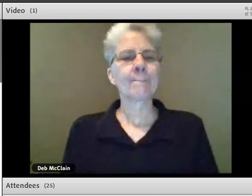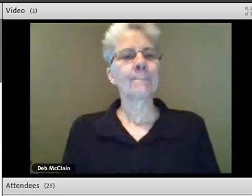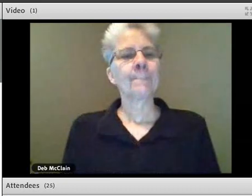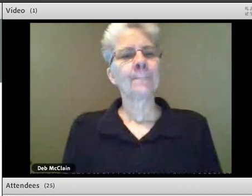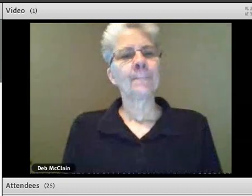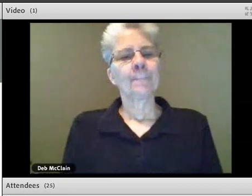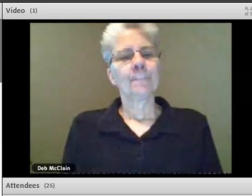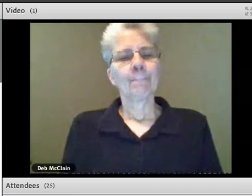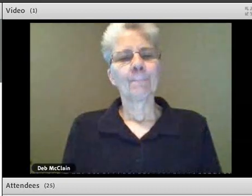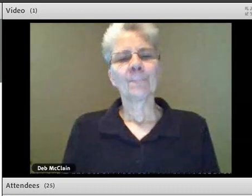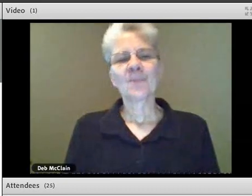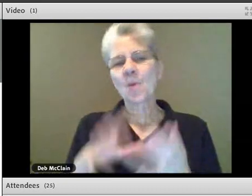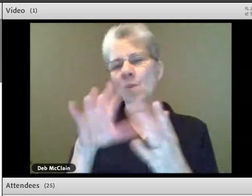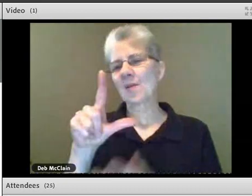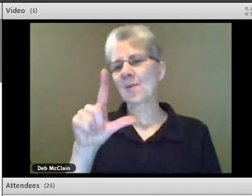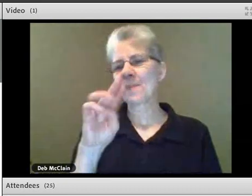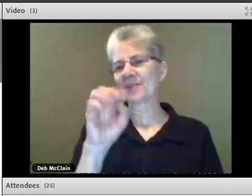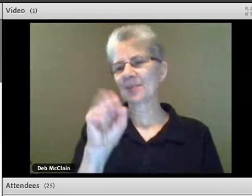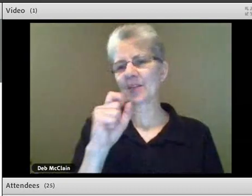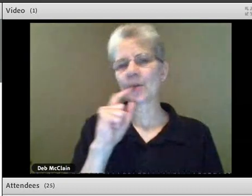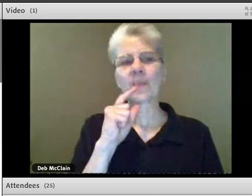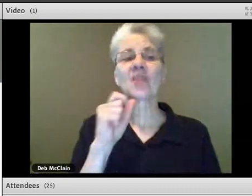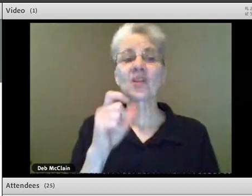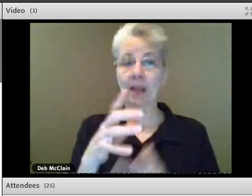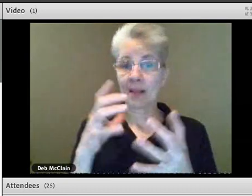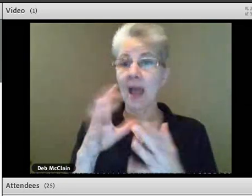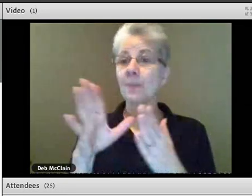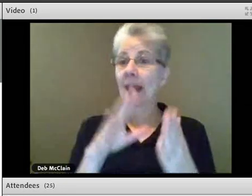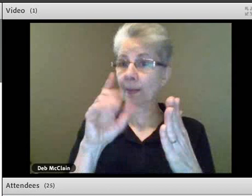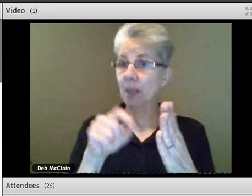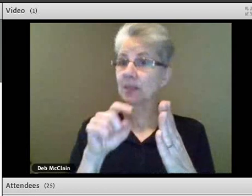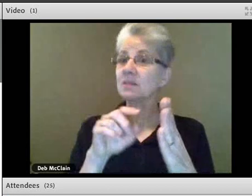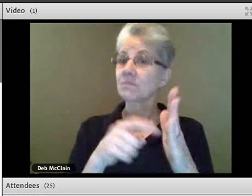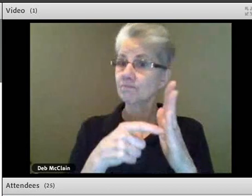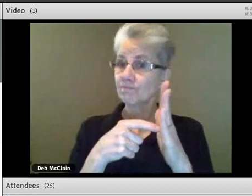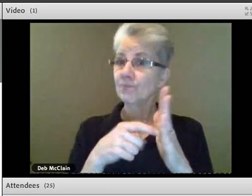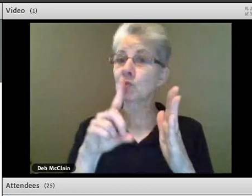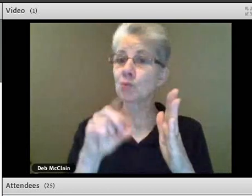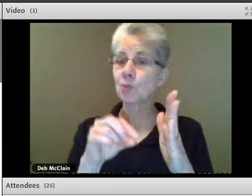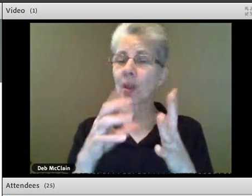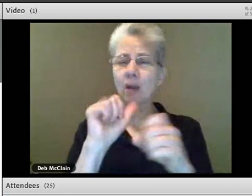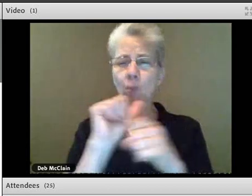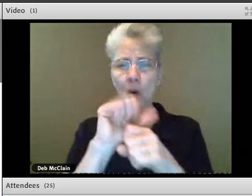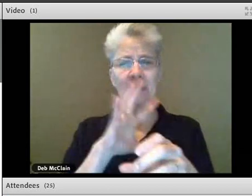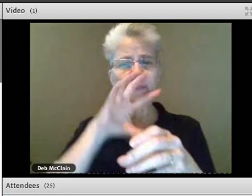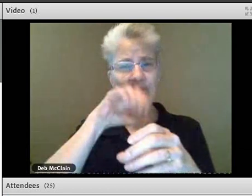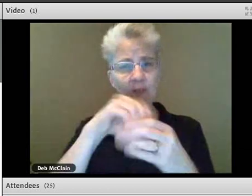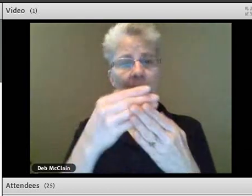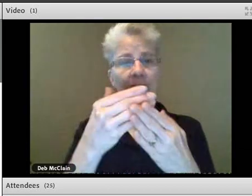So with the learning management system, there isn't a lot of planning that's needed. There's a lot of work that goes into it before you even launch one,